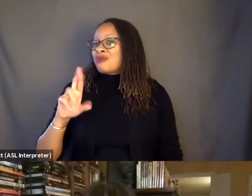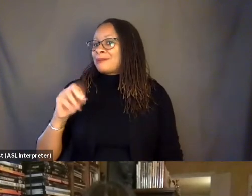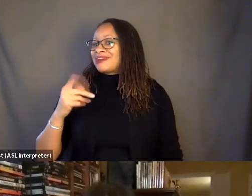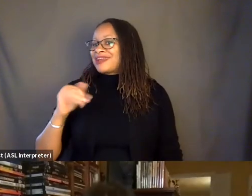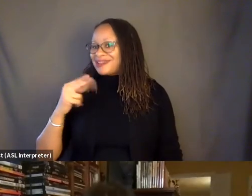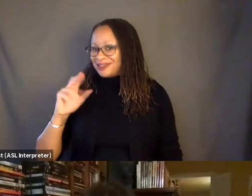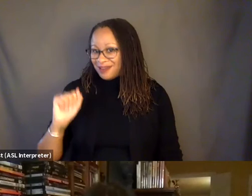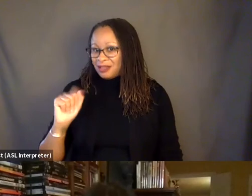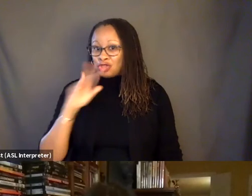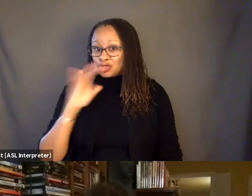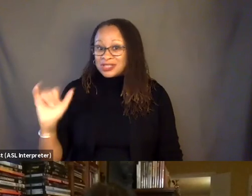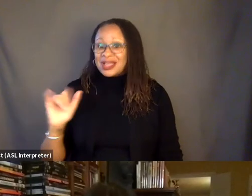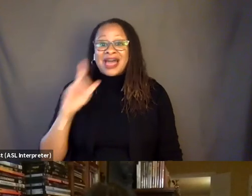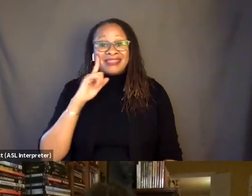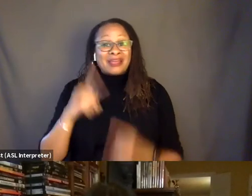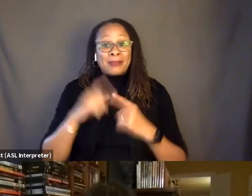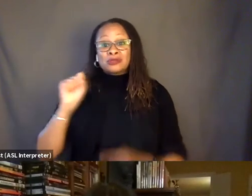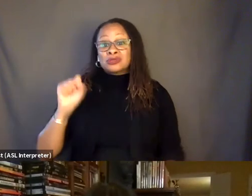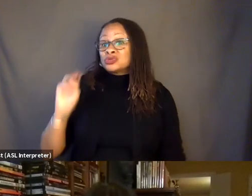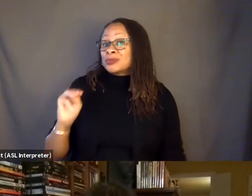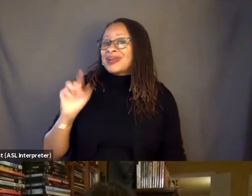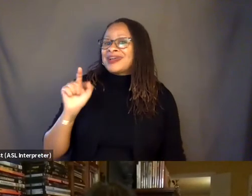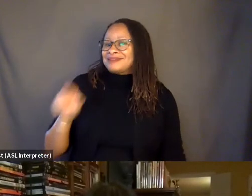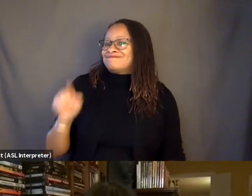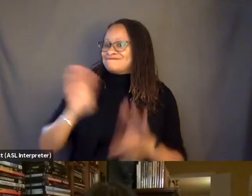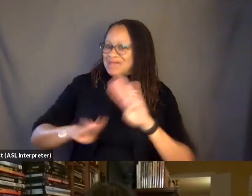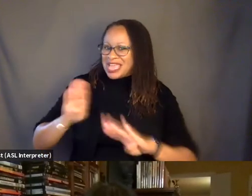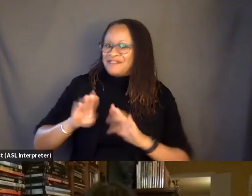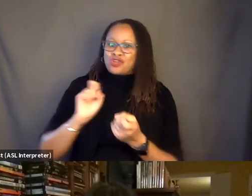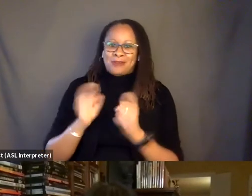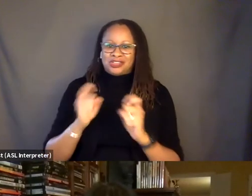Think about social media as behavior modification systems.